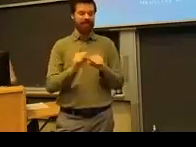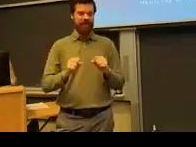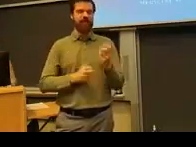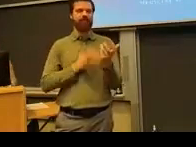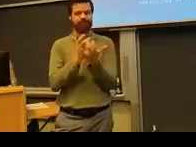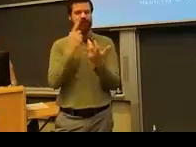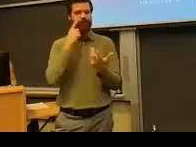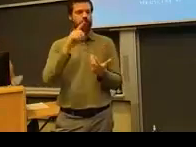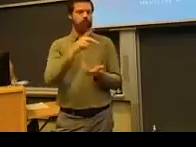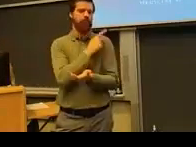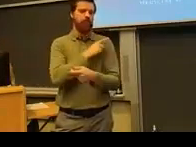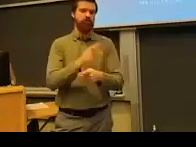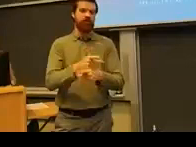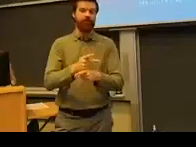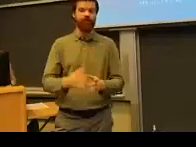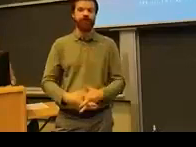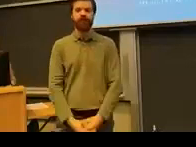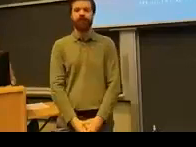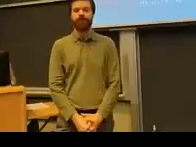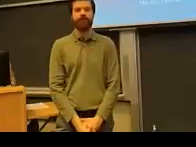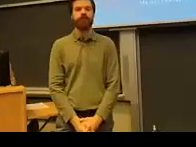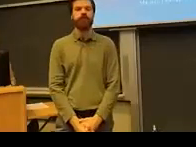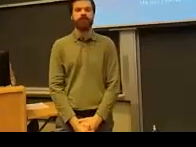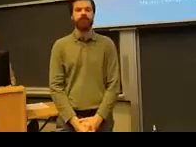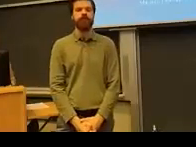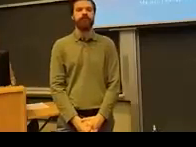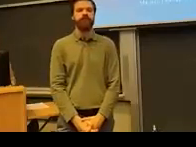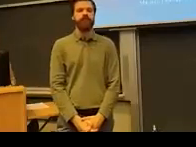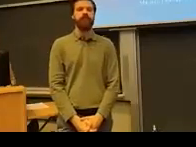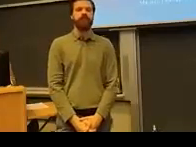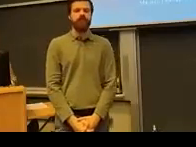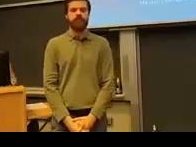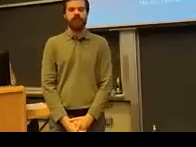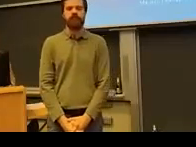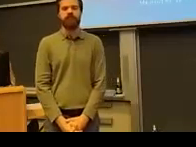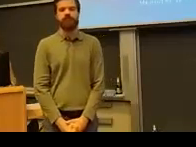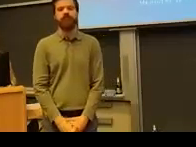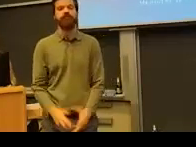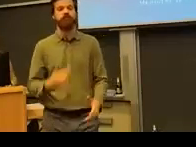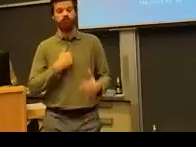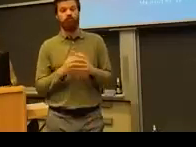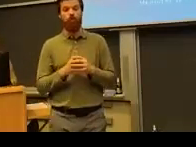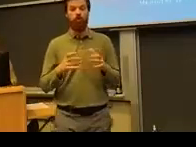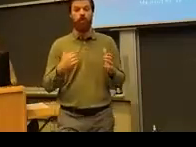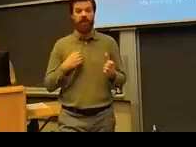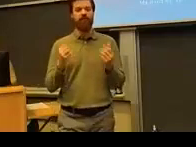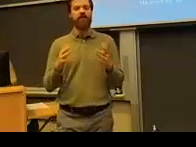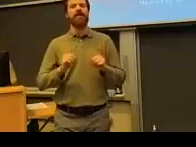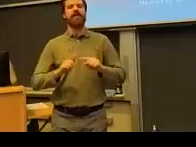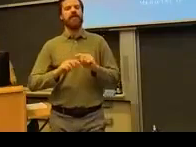care so as we continue to grow we have many opportunities and I think continuing